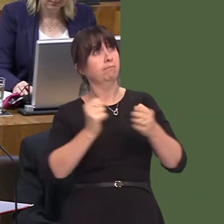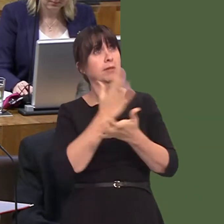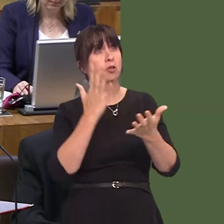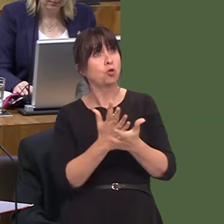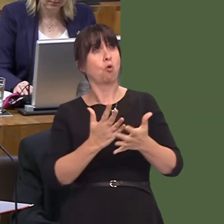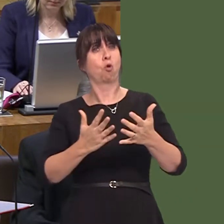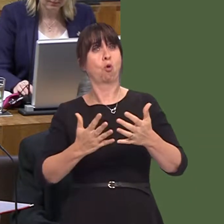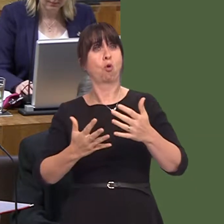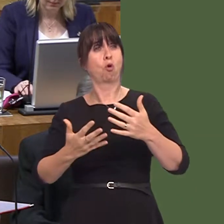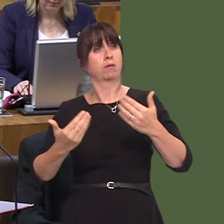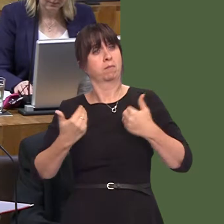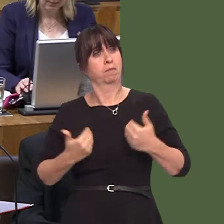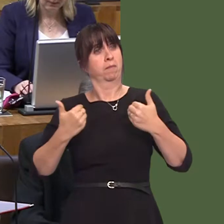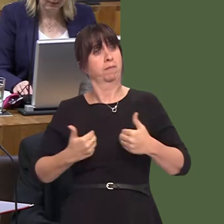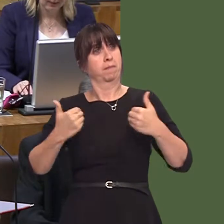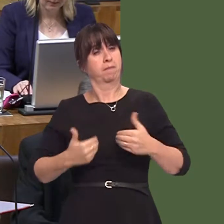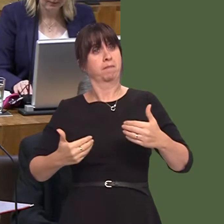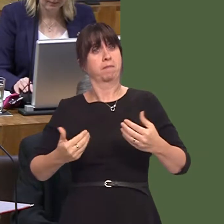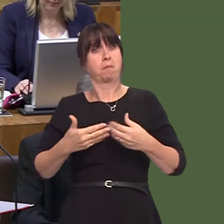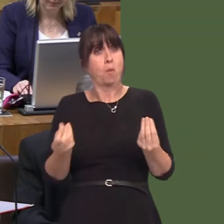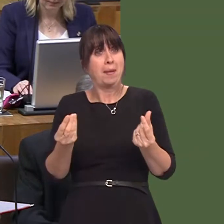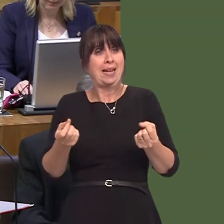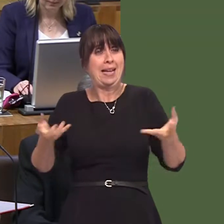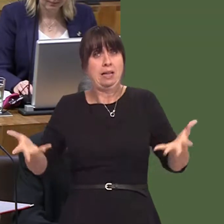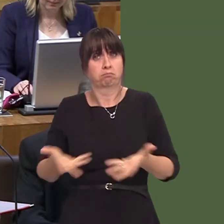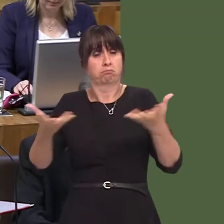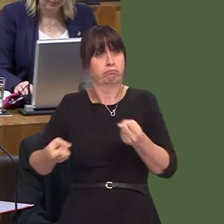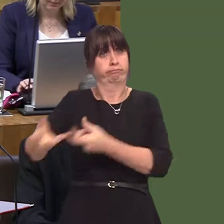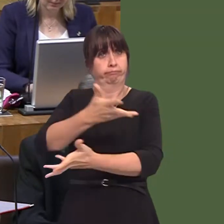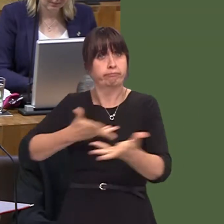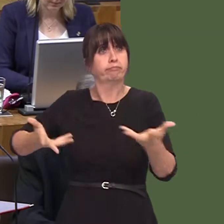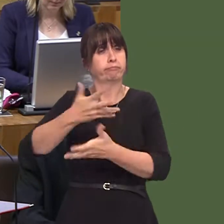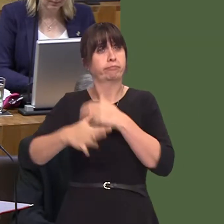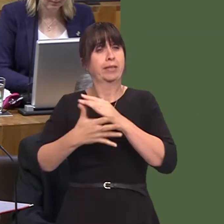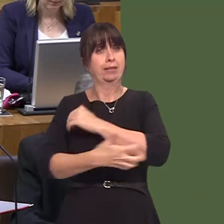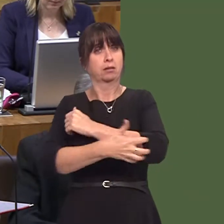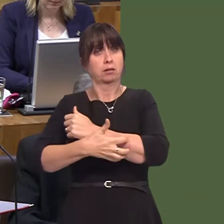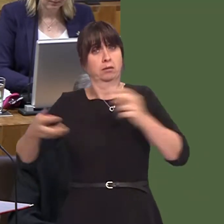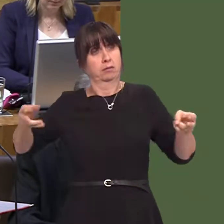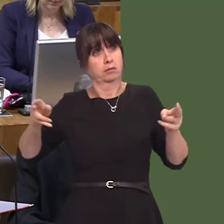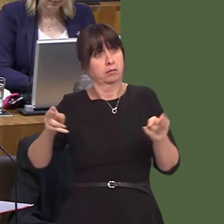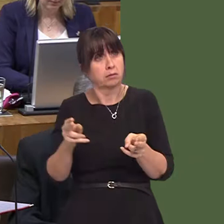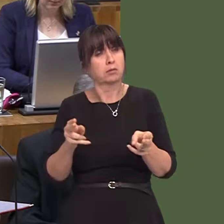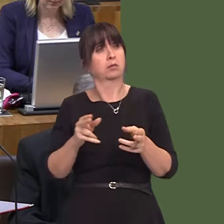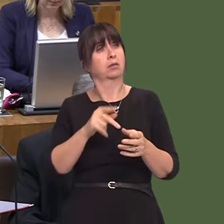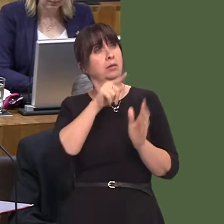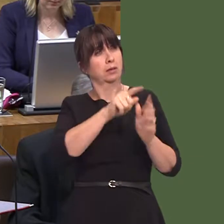increase prosperity and to consider cases of poverty in a manner that is more effective